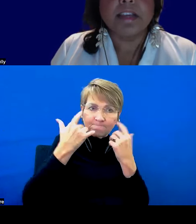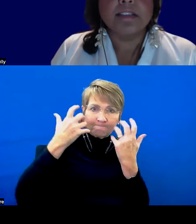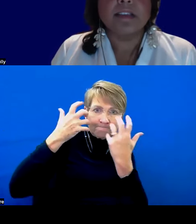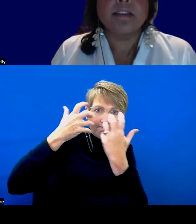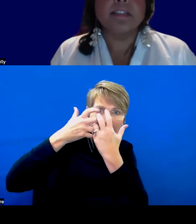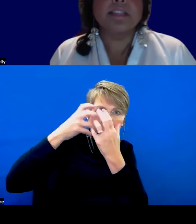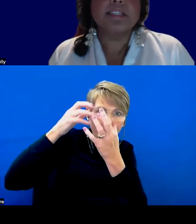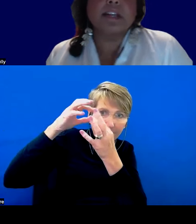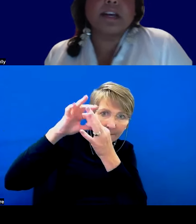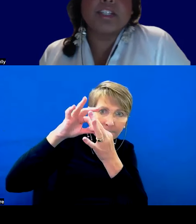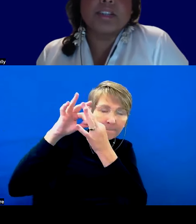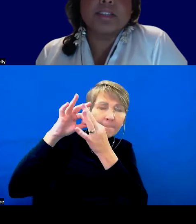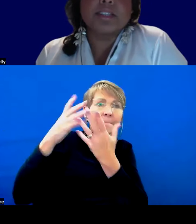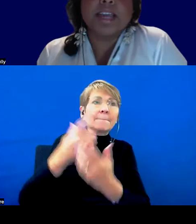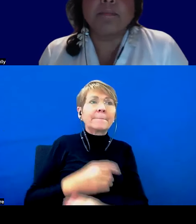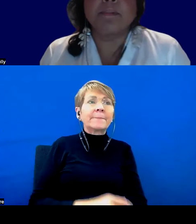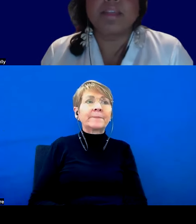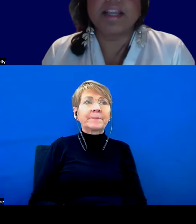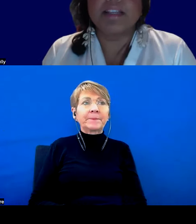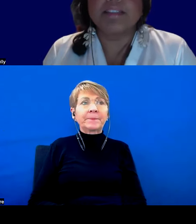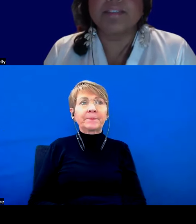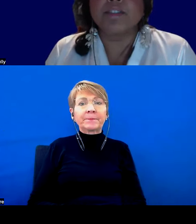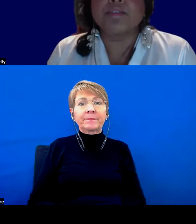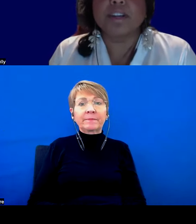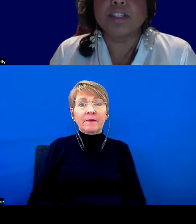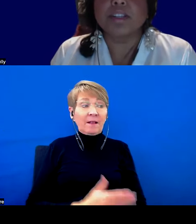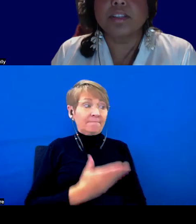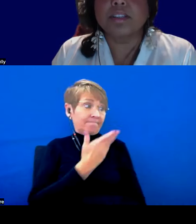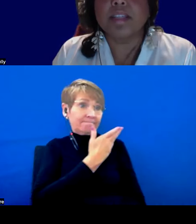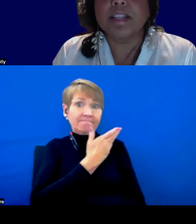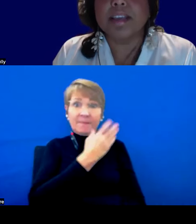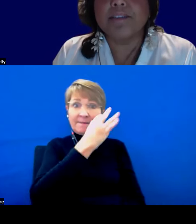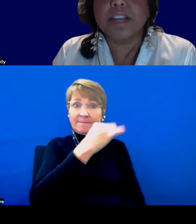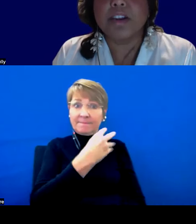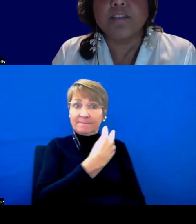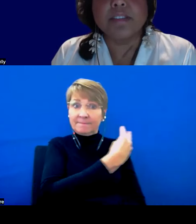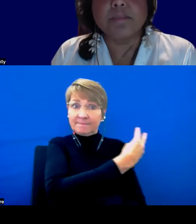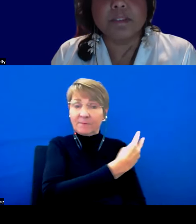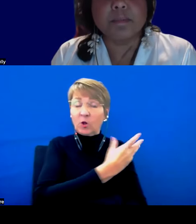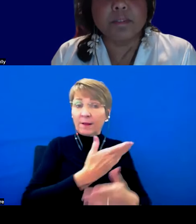So this slide shows a table that lists visual functions on the left and offers possible